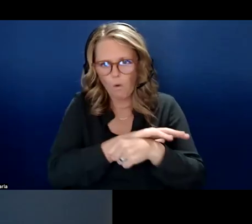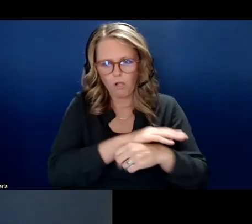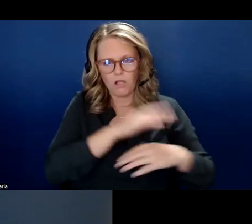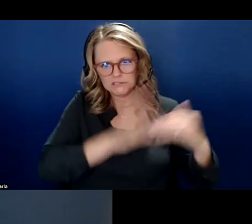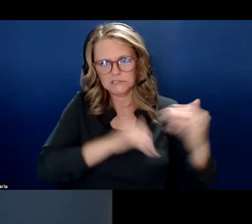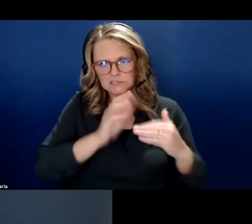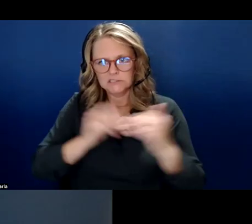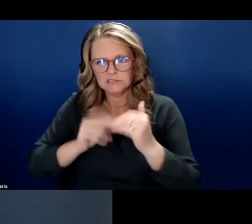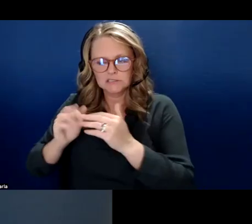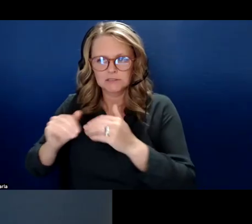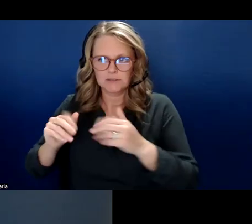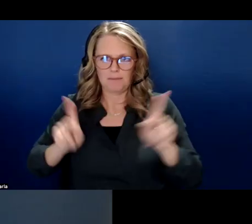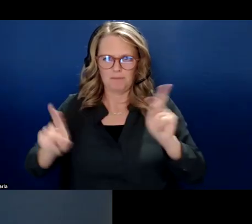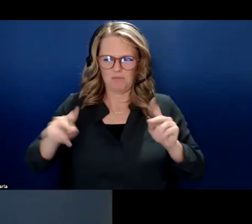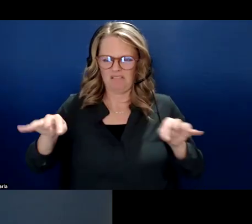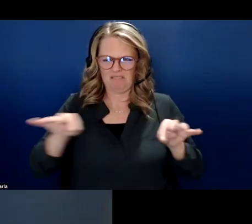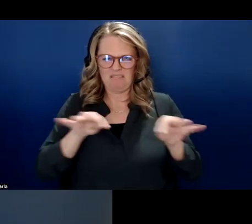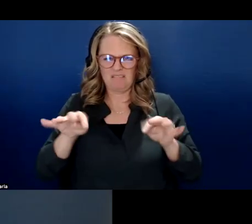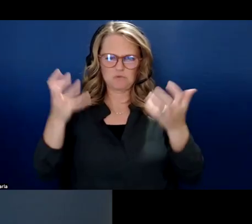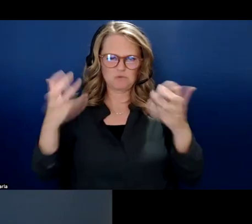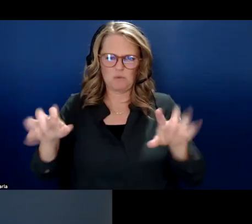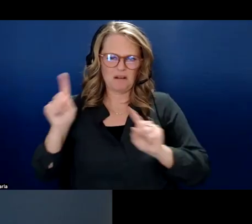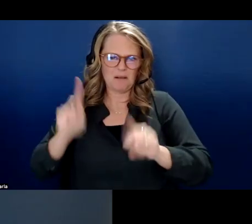and is perceived by the public as having an impact.